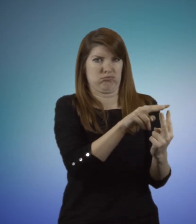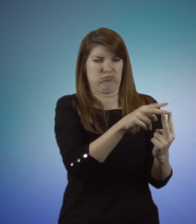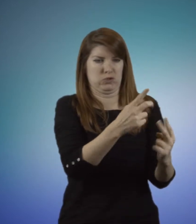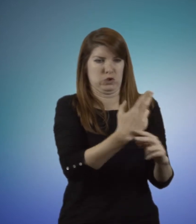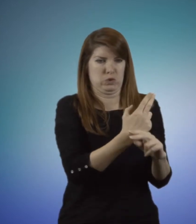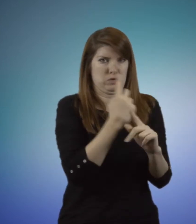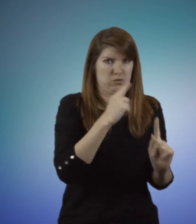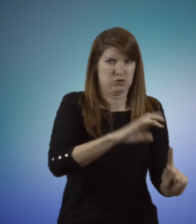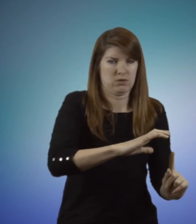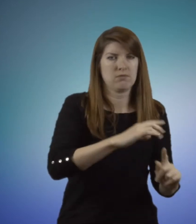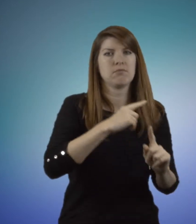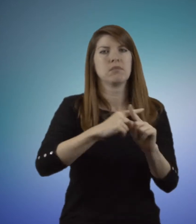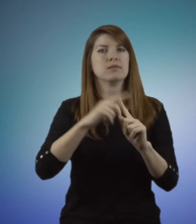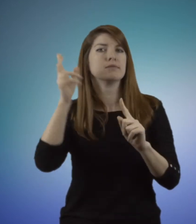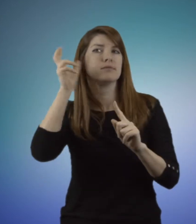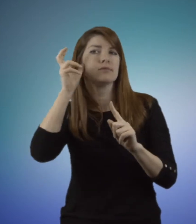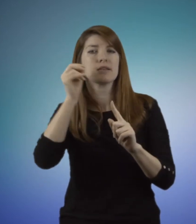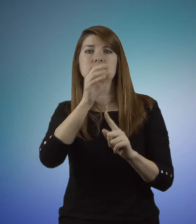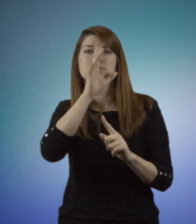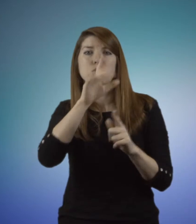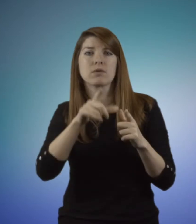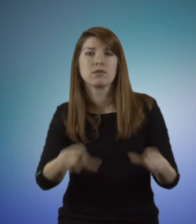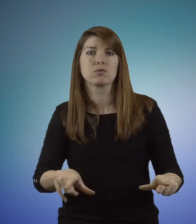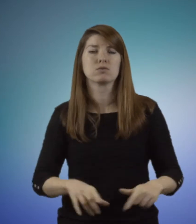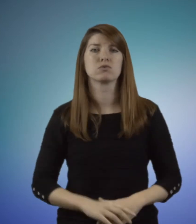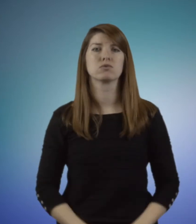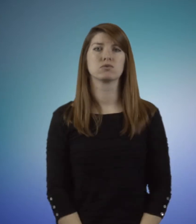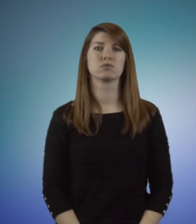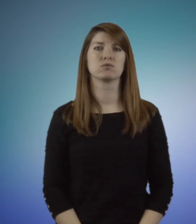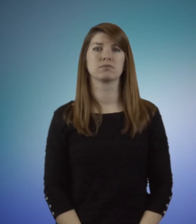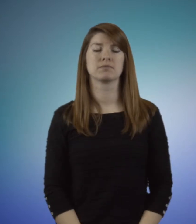whatever sign system is being used as well as listening in spoken language.